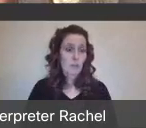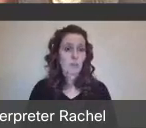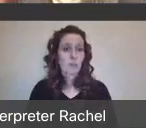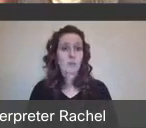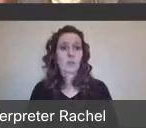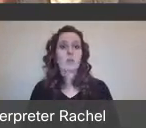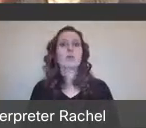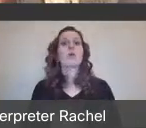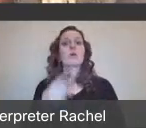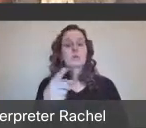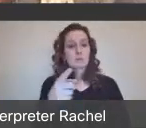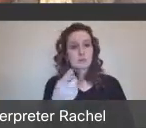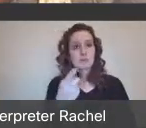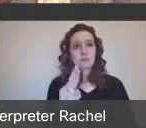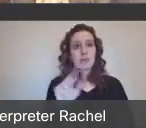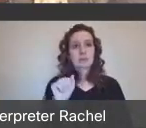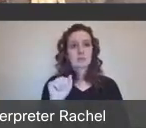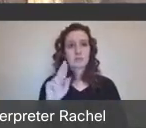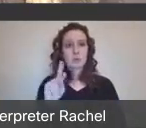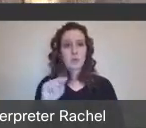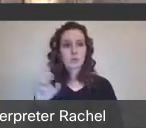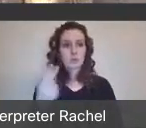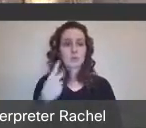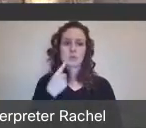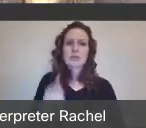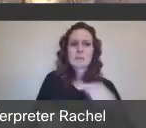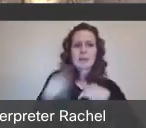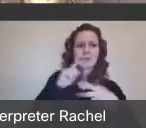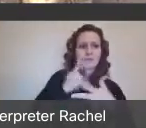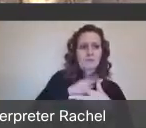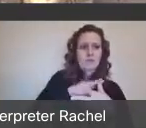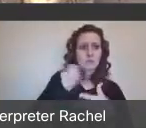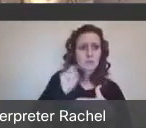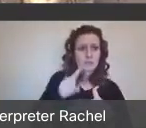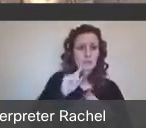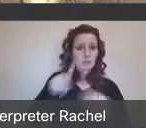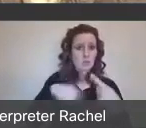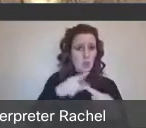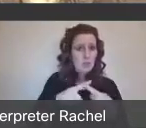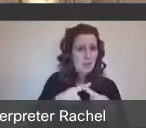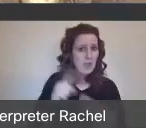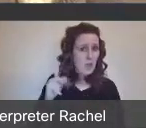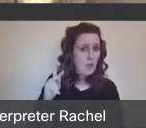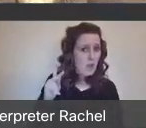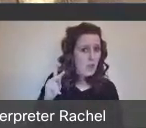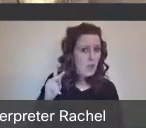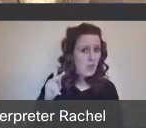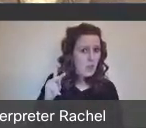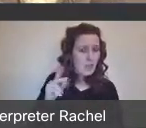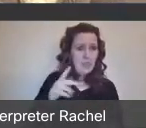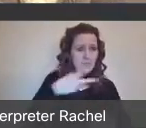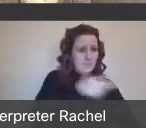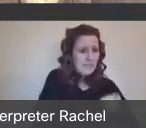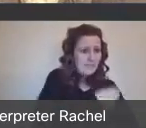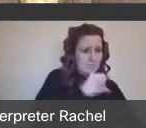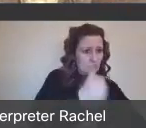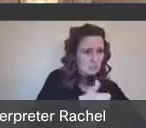[Commissioner Arkoosh] So going back to your first question, Deanna. Did, were you referring to this vaccination site in King of Prussia? Is that...